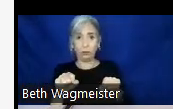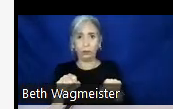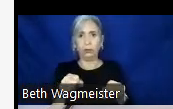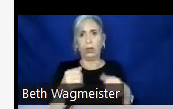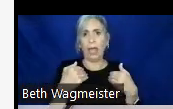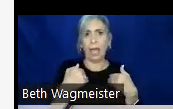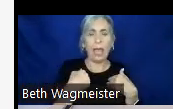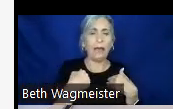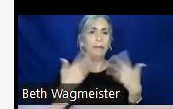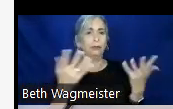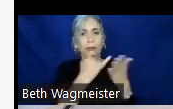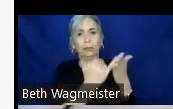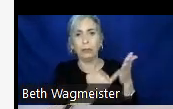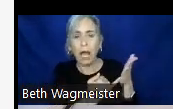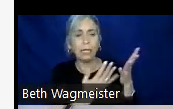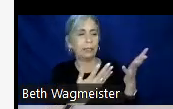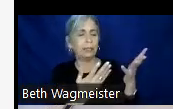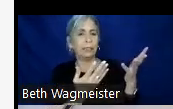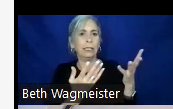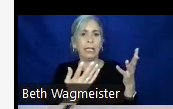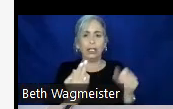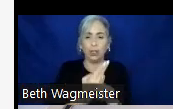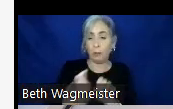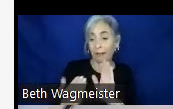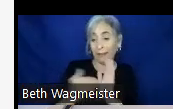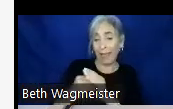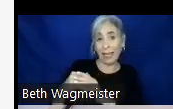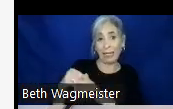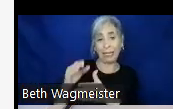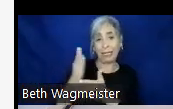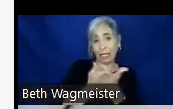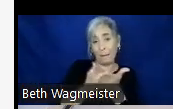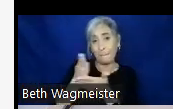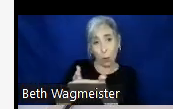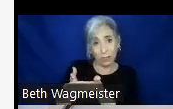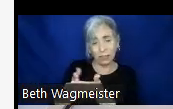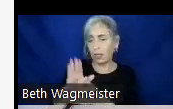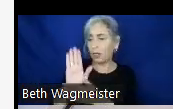it up into reusable components, then you can make your accessibility, or at least some of it,